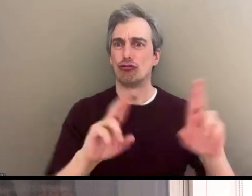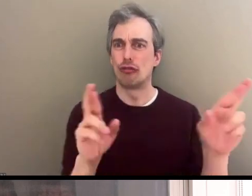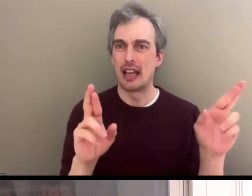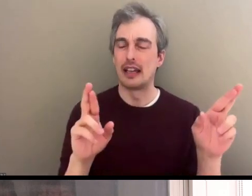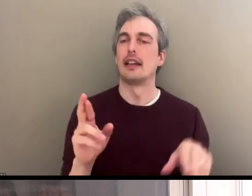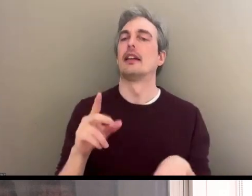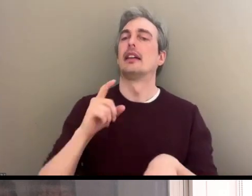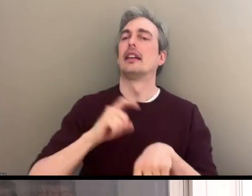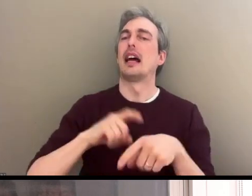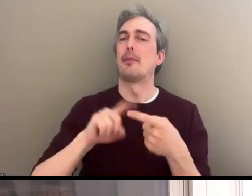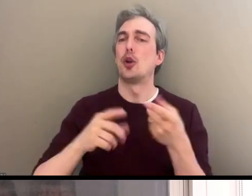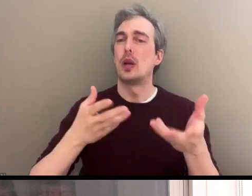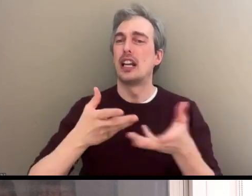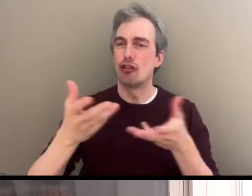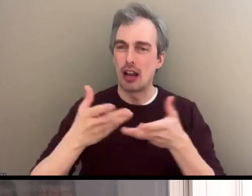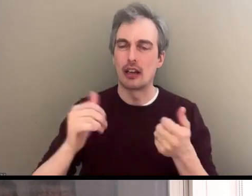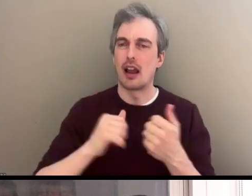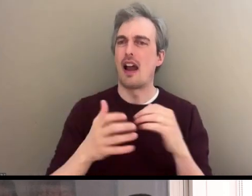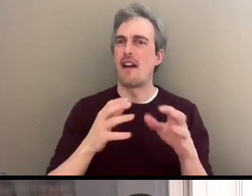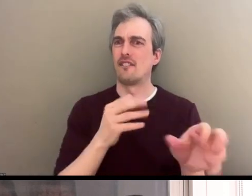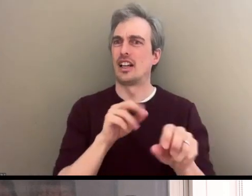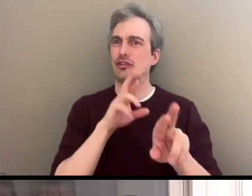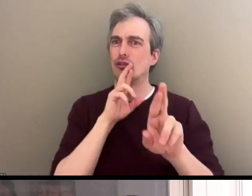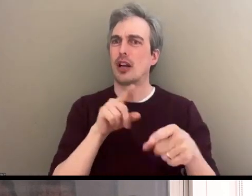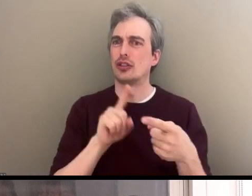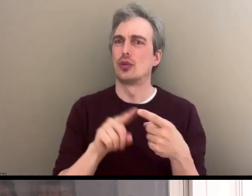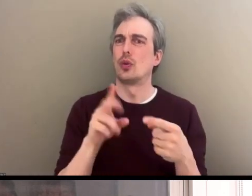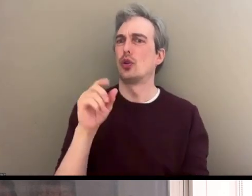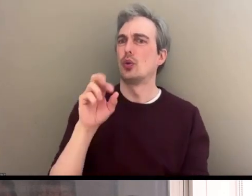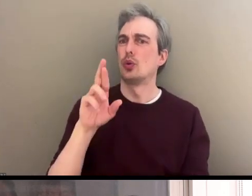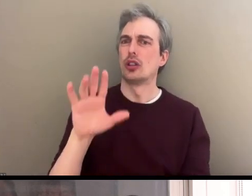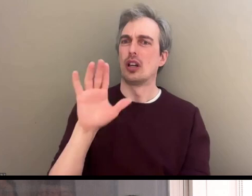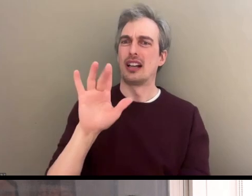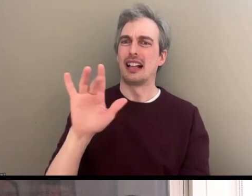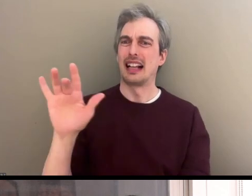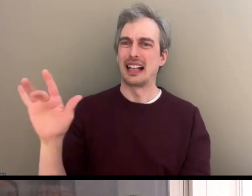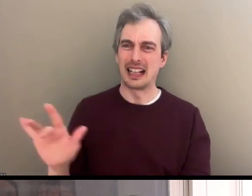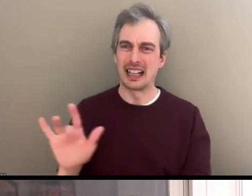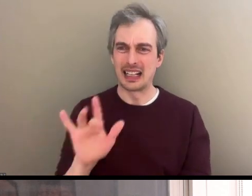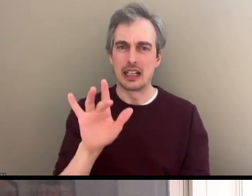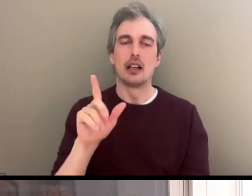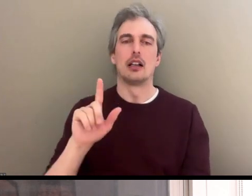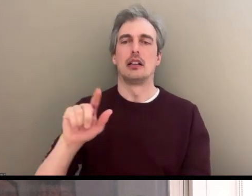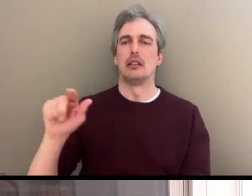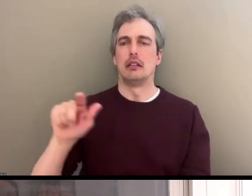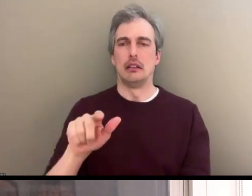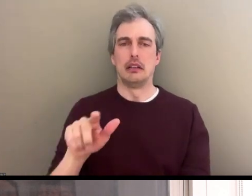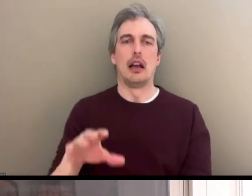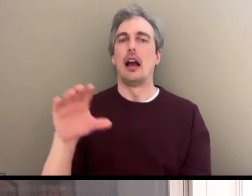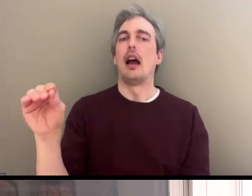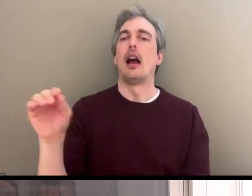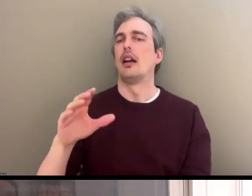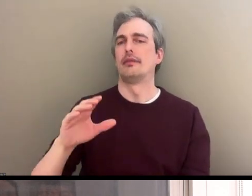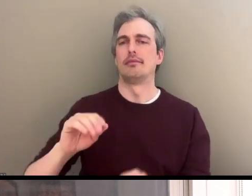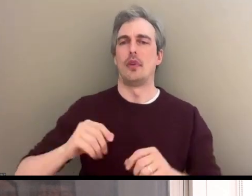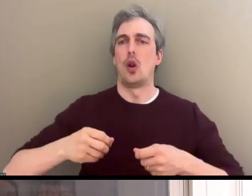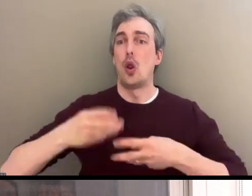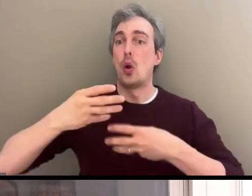largest contentful paint, which is loading of main content on the website. The second is accessibility.